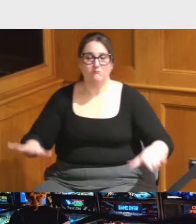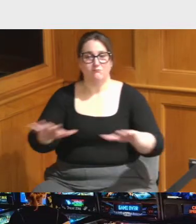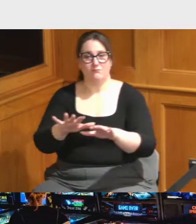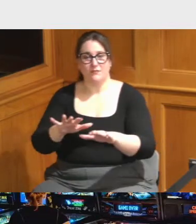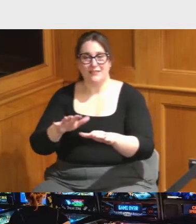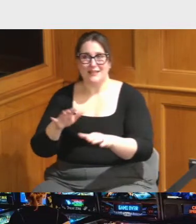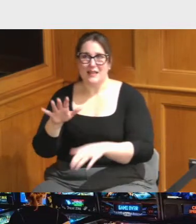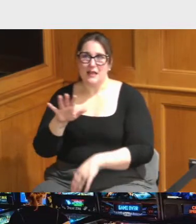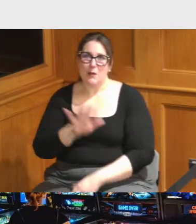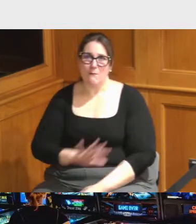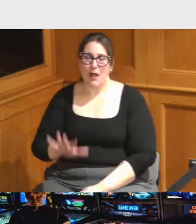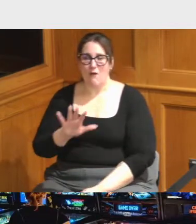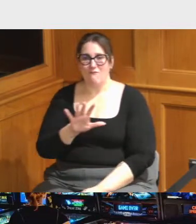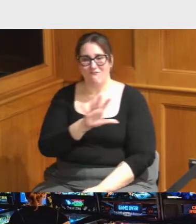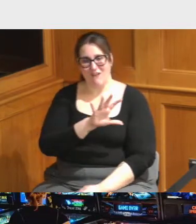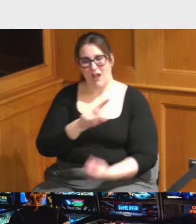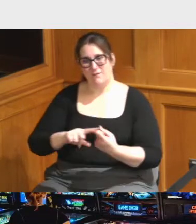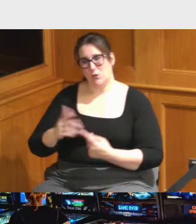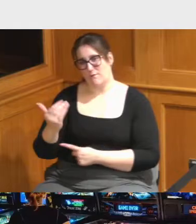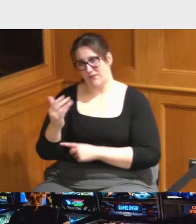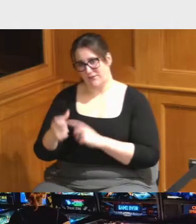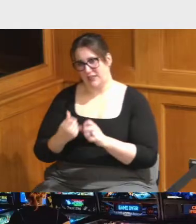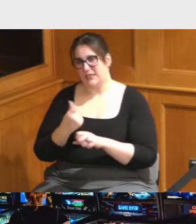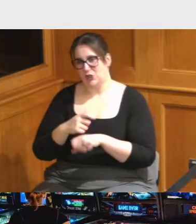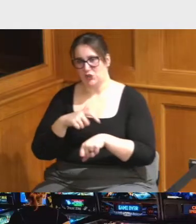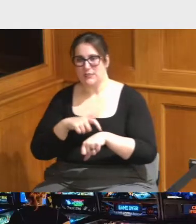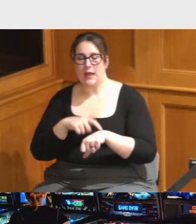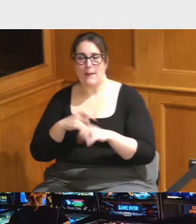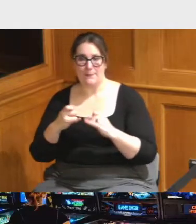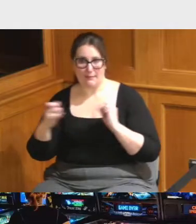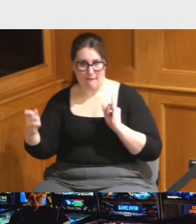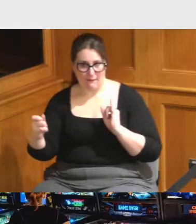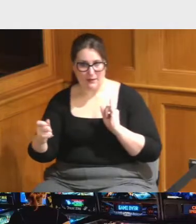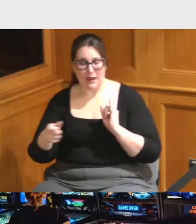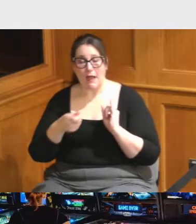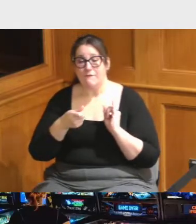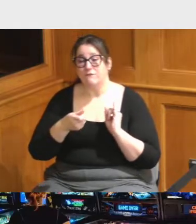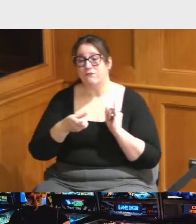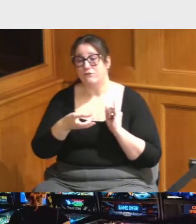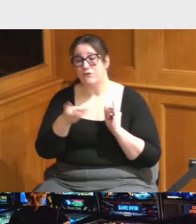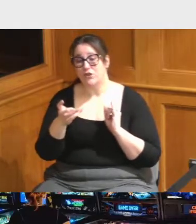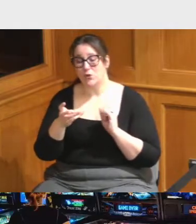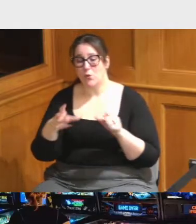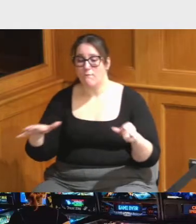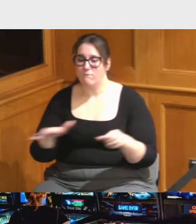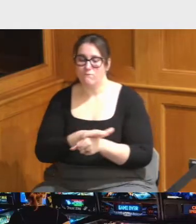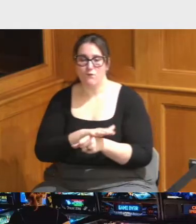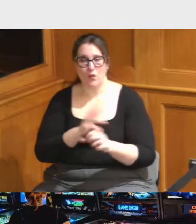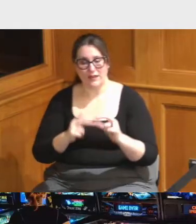range of about five to 15 years. Um, with a few of the the lots fully developed in about 10 years and